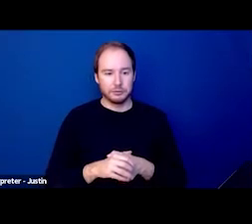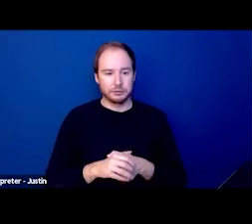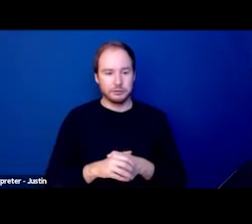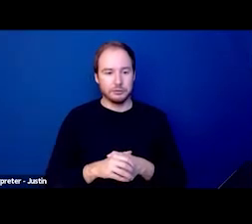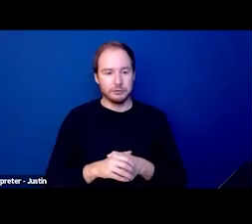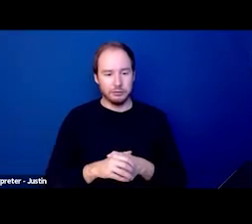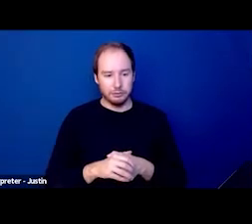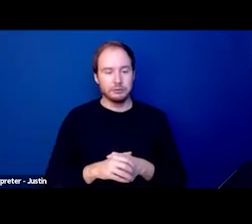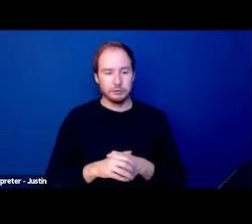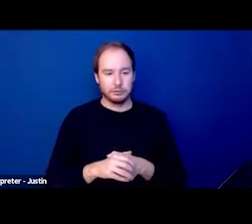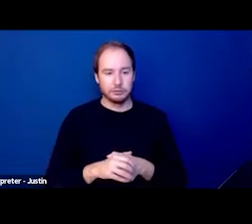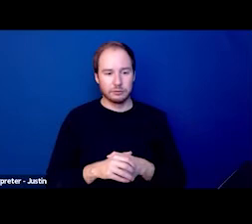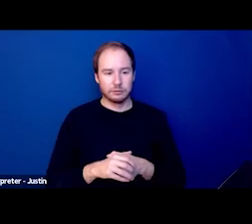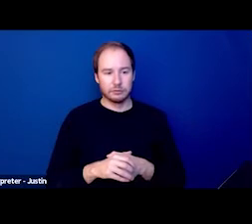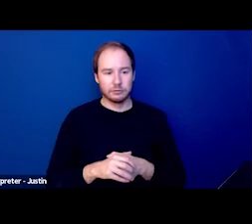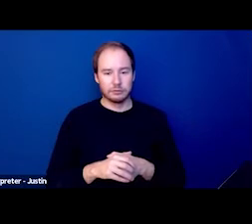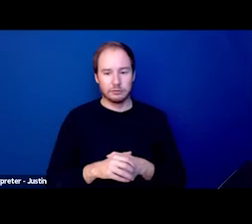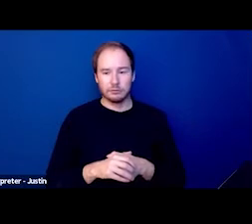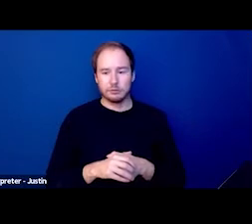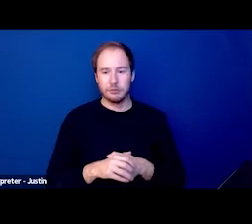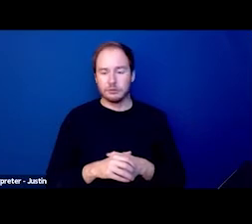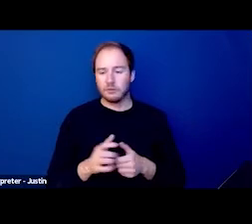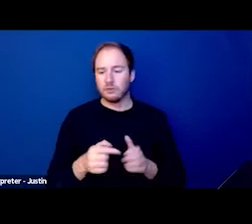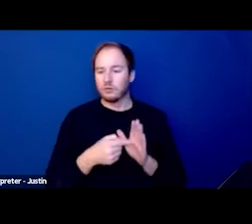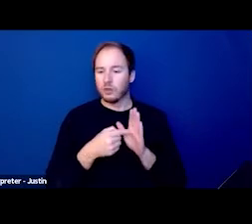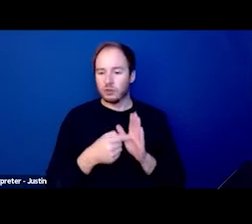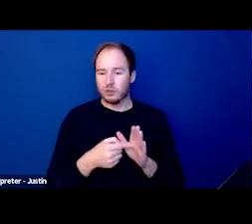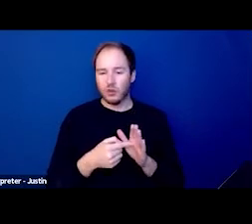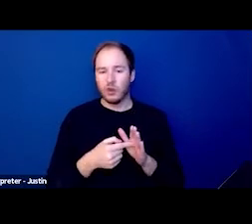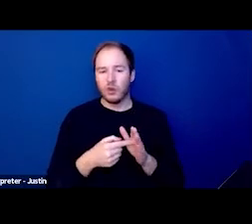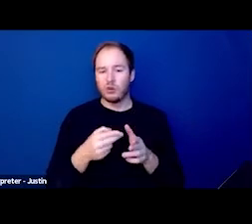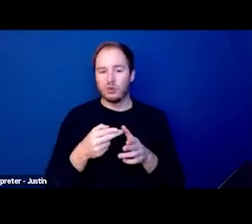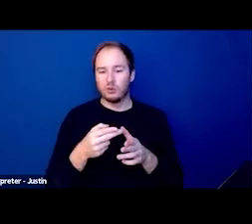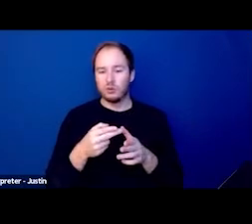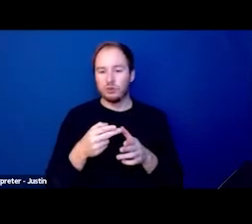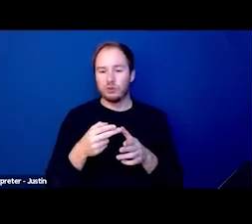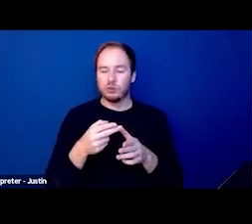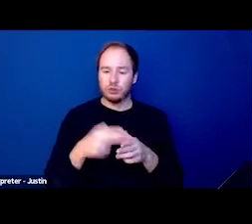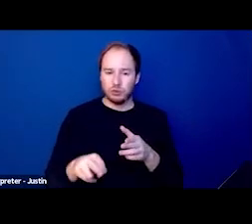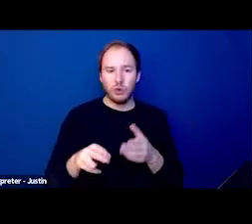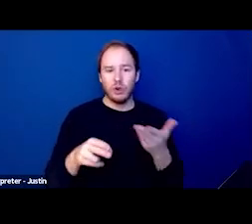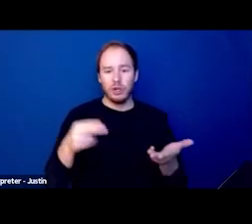And I also wanna give, before I jump into really specifics of services we offer and ways that we connect with behavioral health,